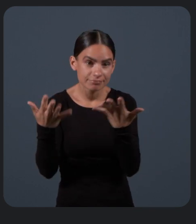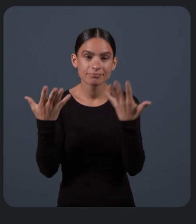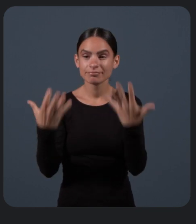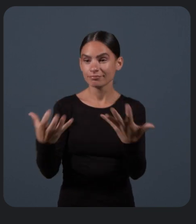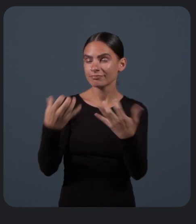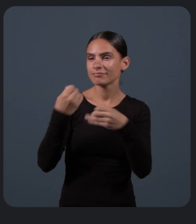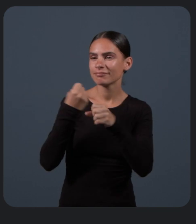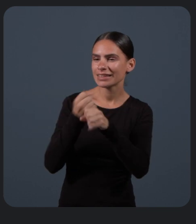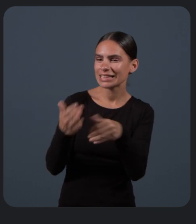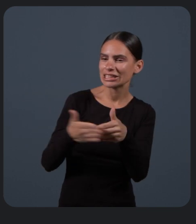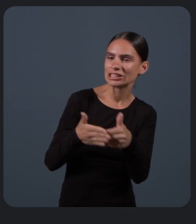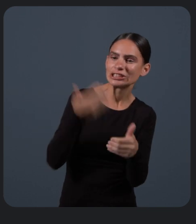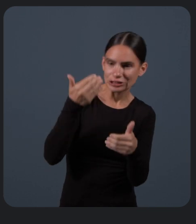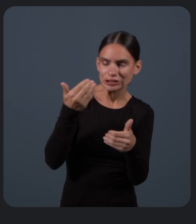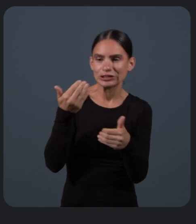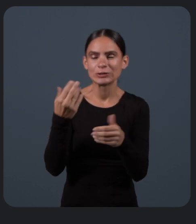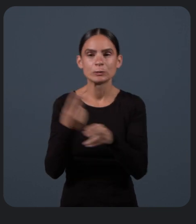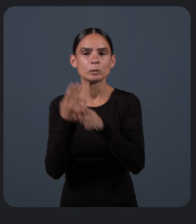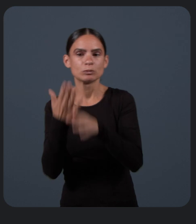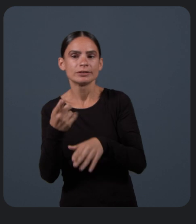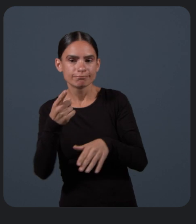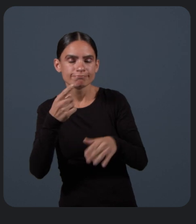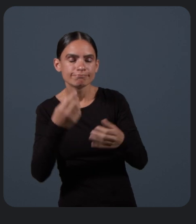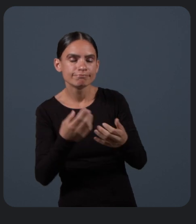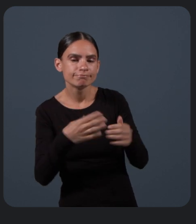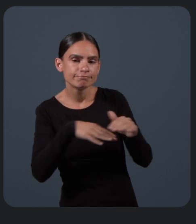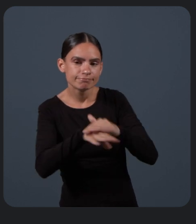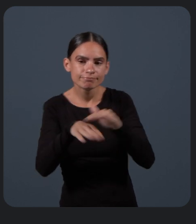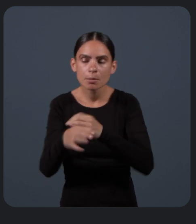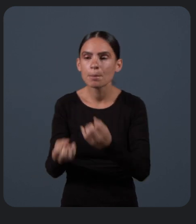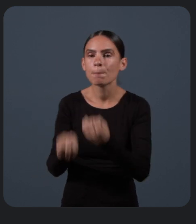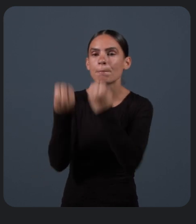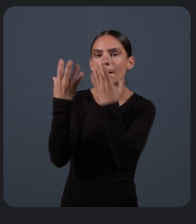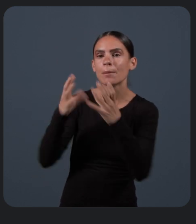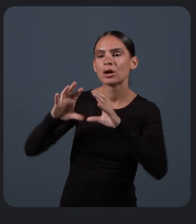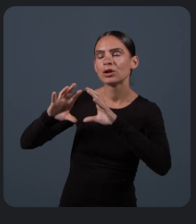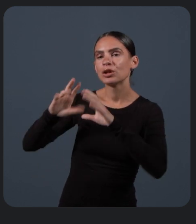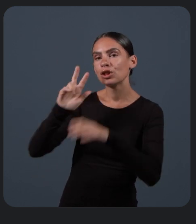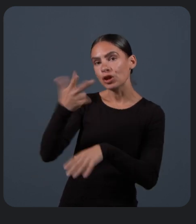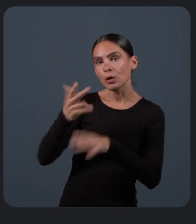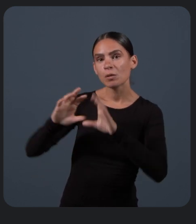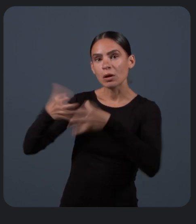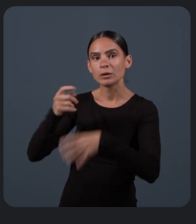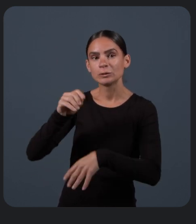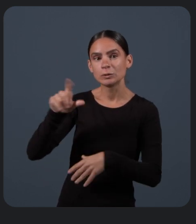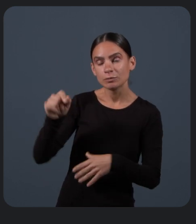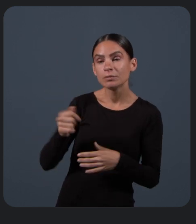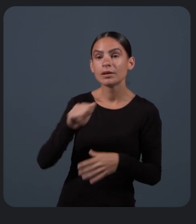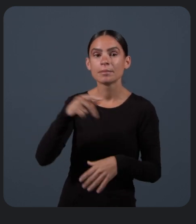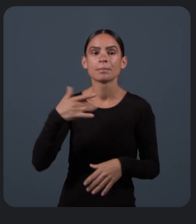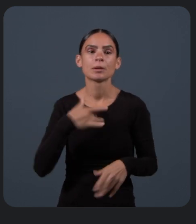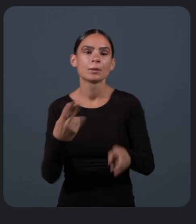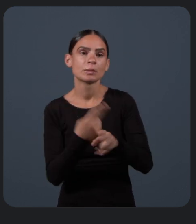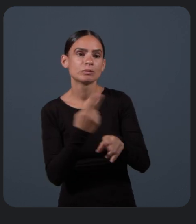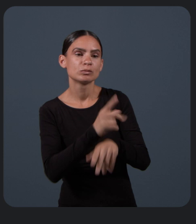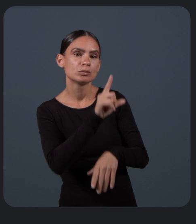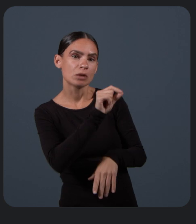to use with multiple third-party tools. Now most apps use between 20 to 40 different APIs.